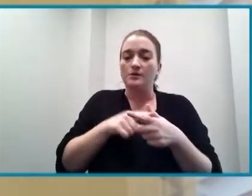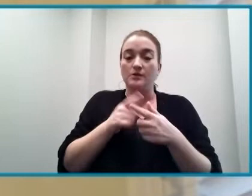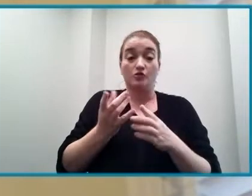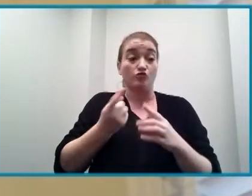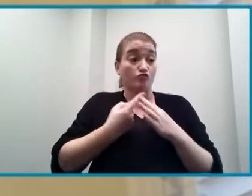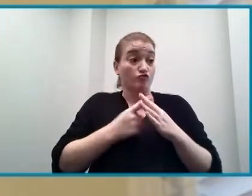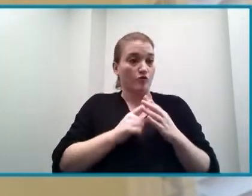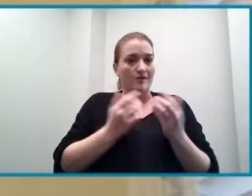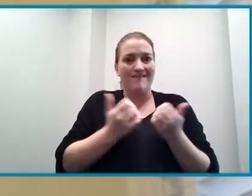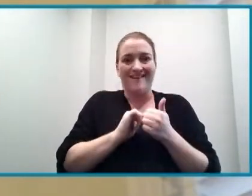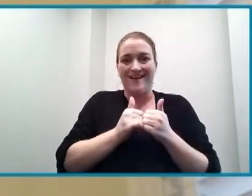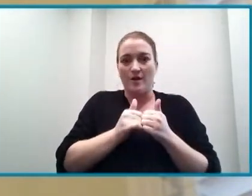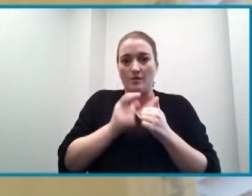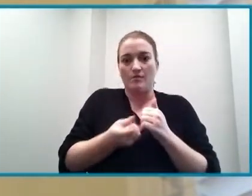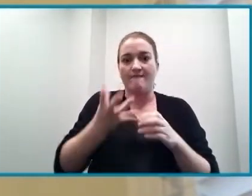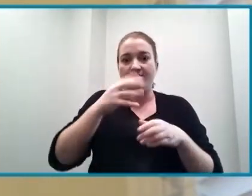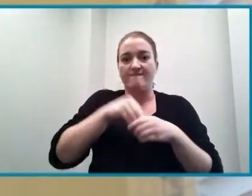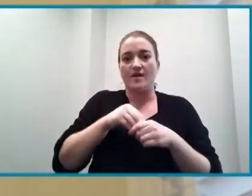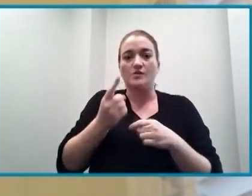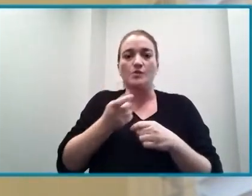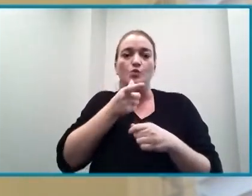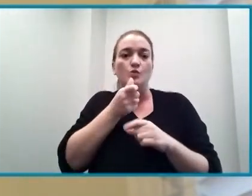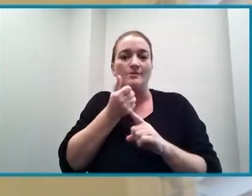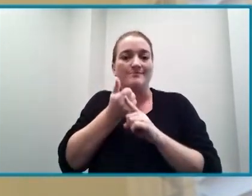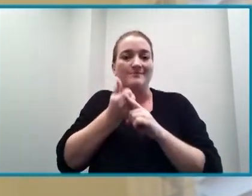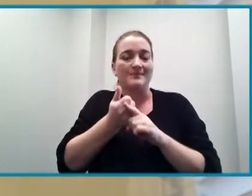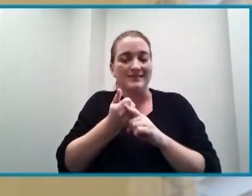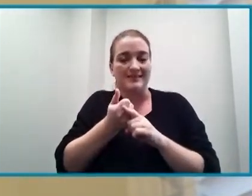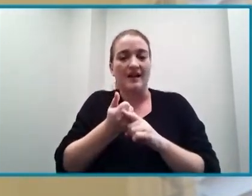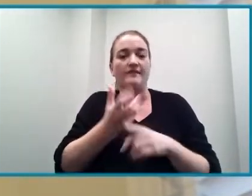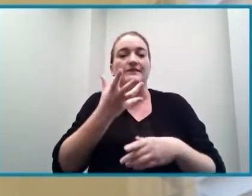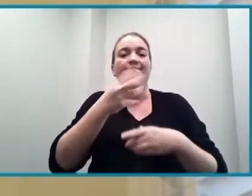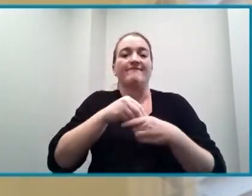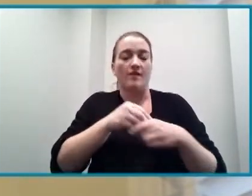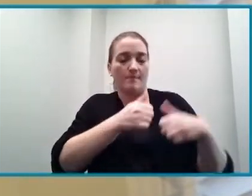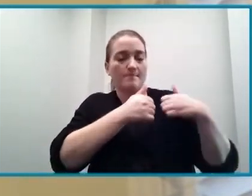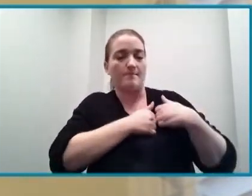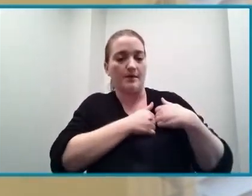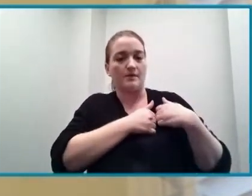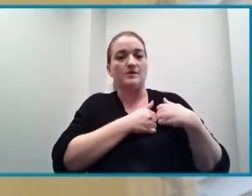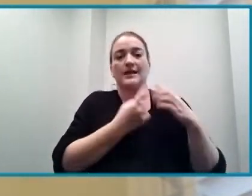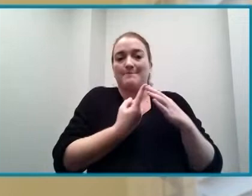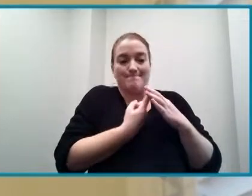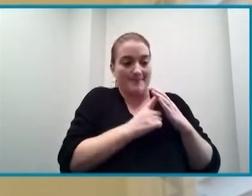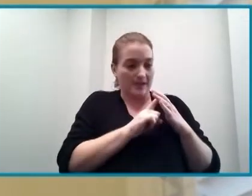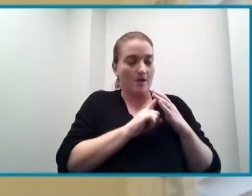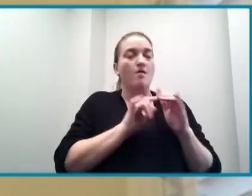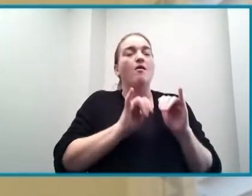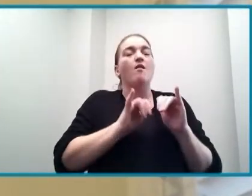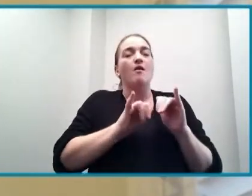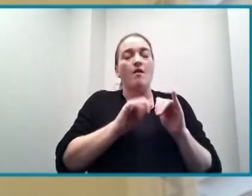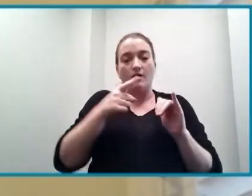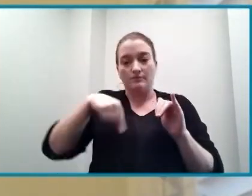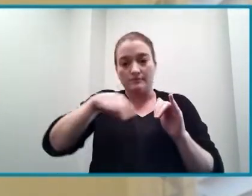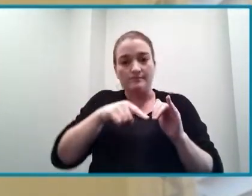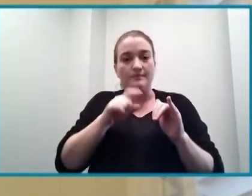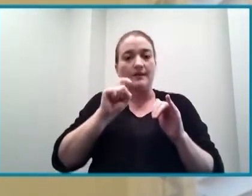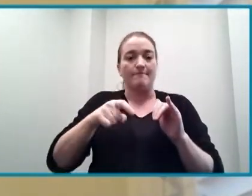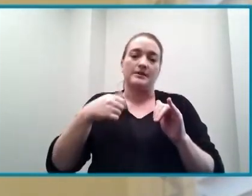planning process from the beginning has proven to be a really effective way to ensure deeper engagement with military and veteran communities that we're trying